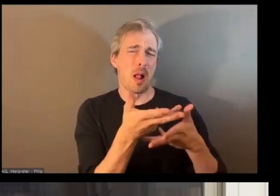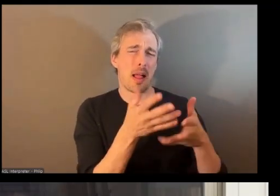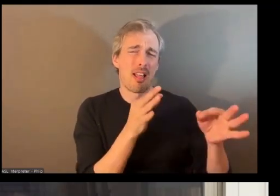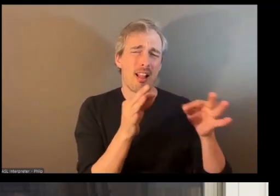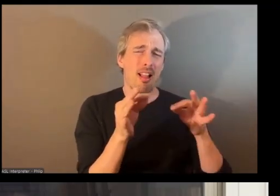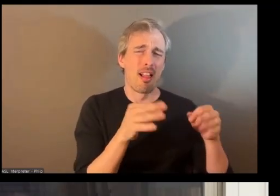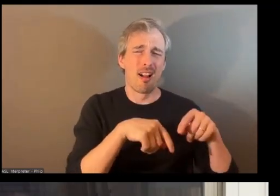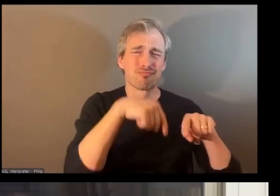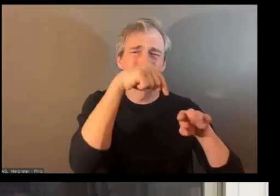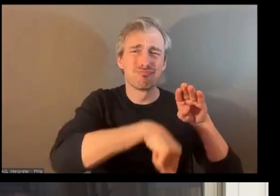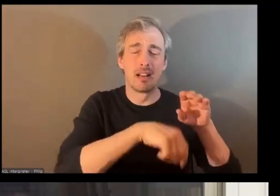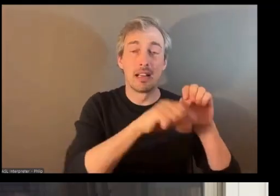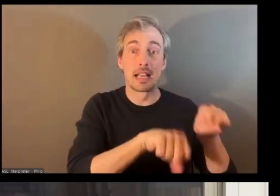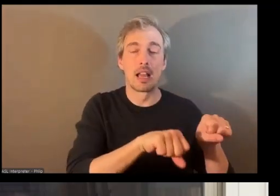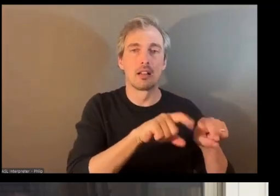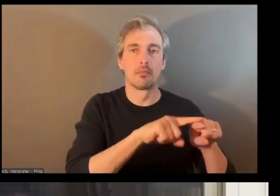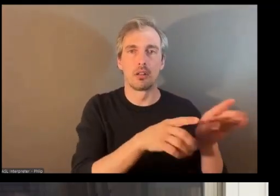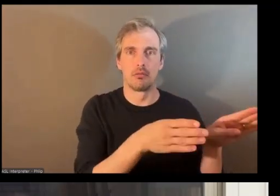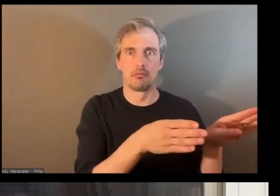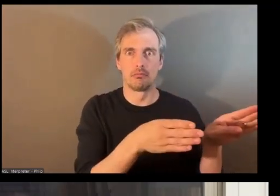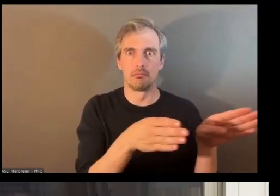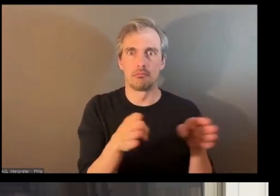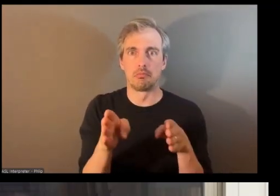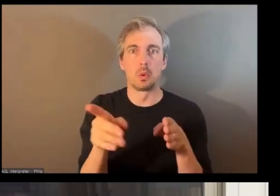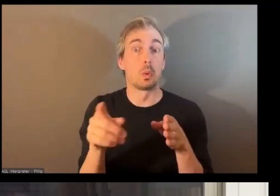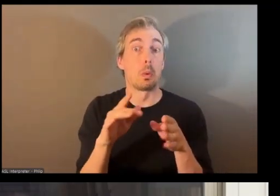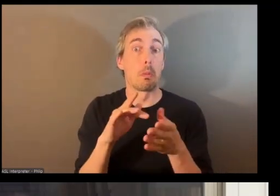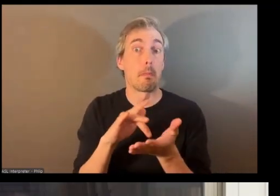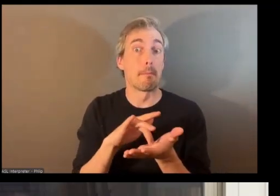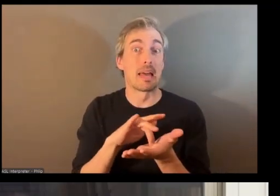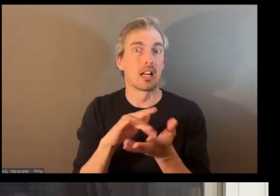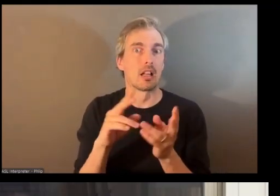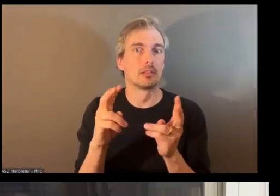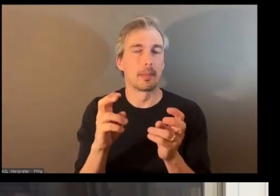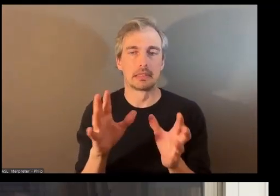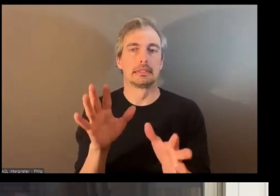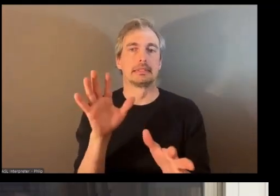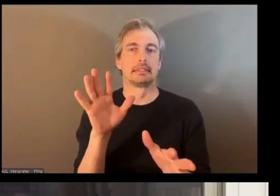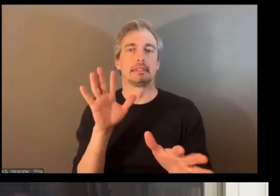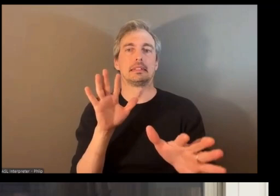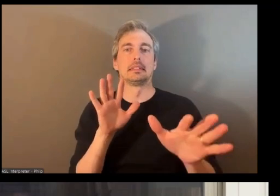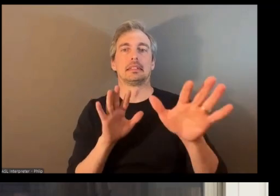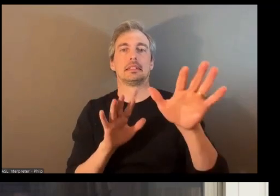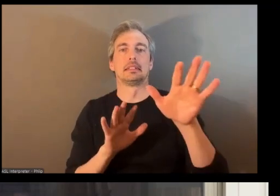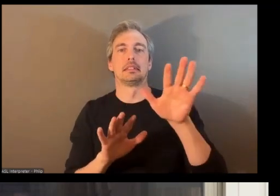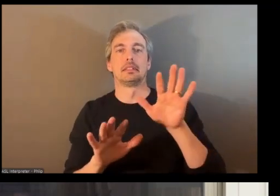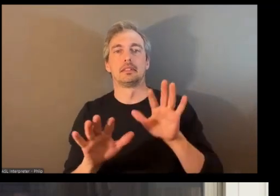something, or... If you listen to an MTA announcement, you suddenly are really not proficient in understanding. Yeah.